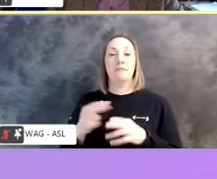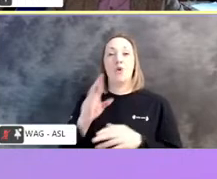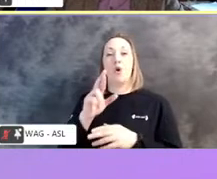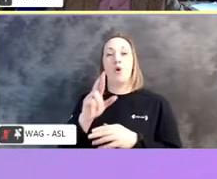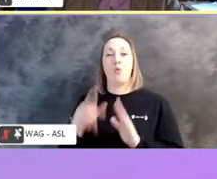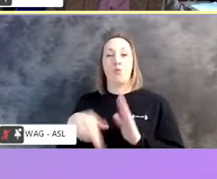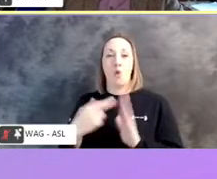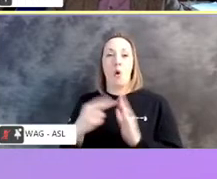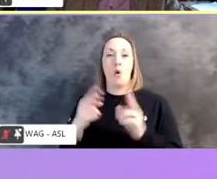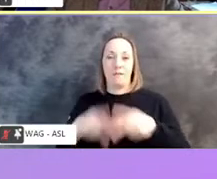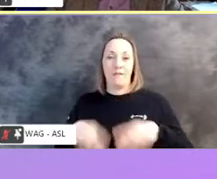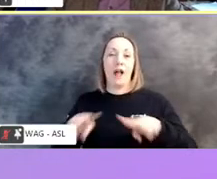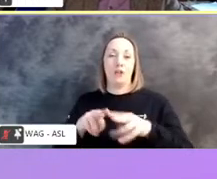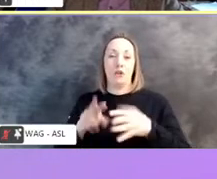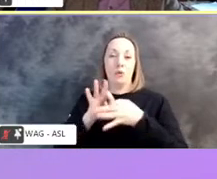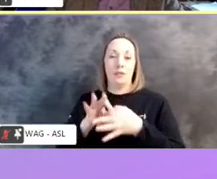was contrast. #2 was PDF